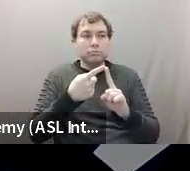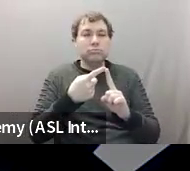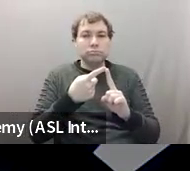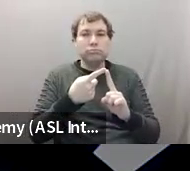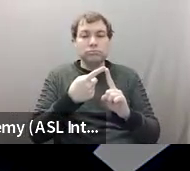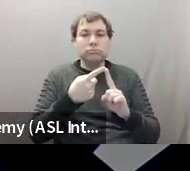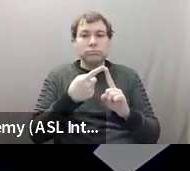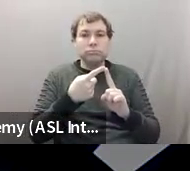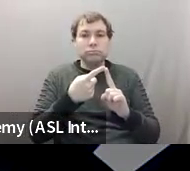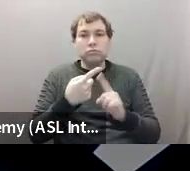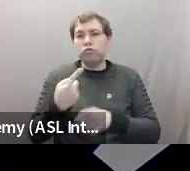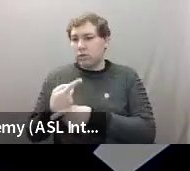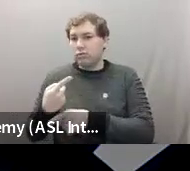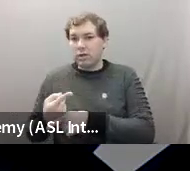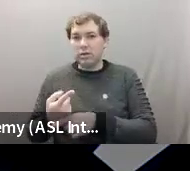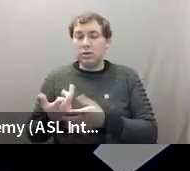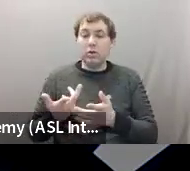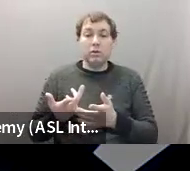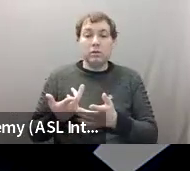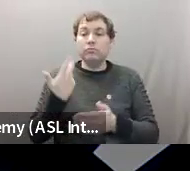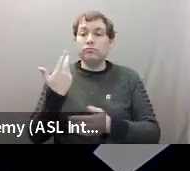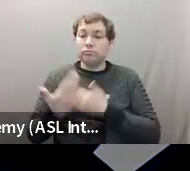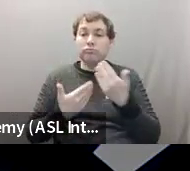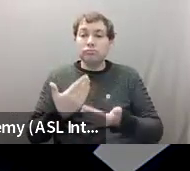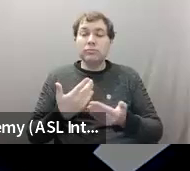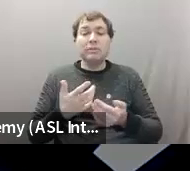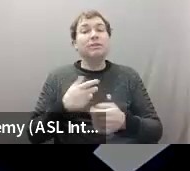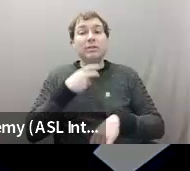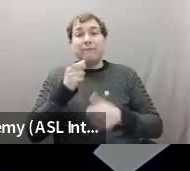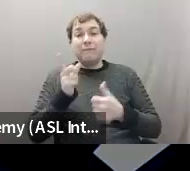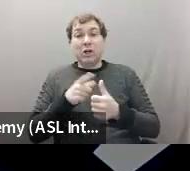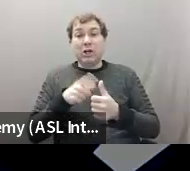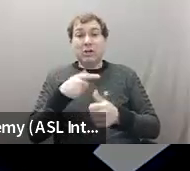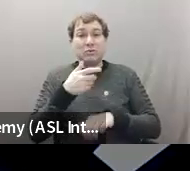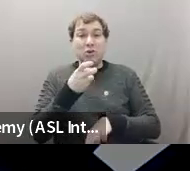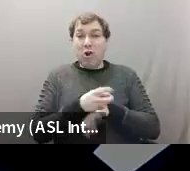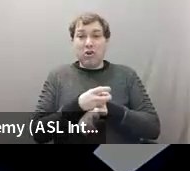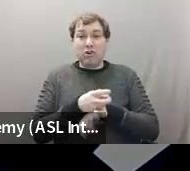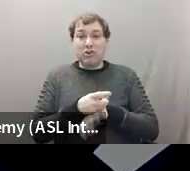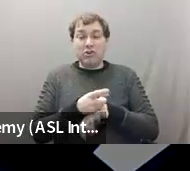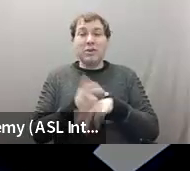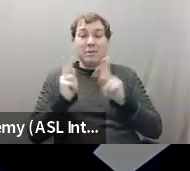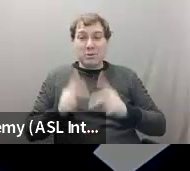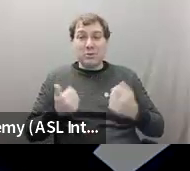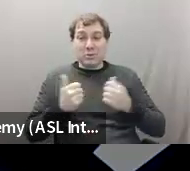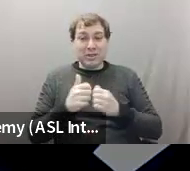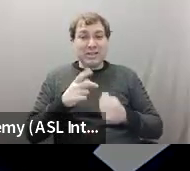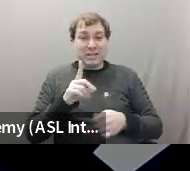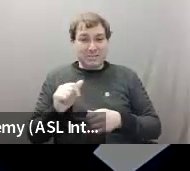james turner: long enough, long enough it was. It was hard for me as an individual with a disability compared to